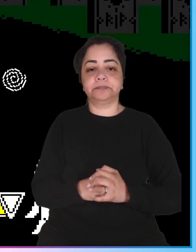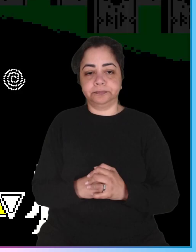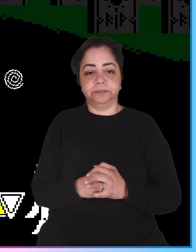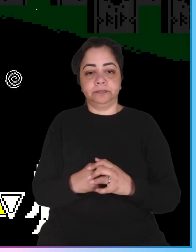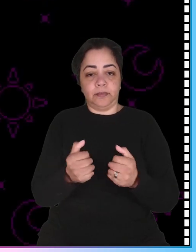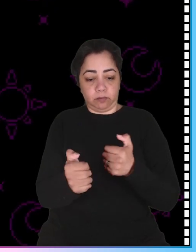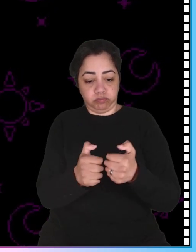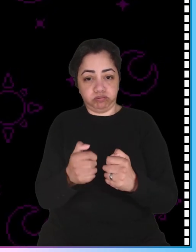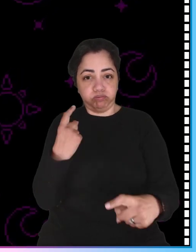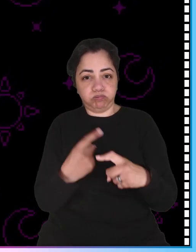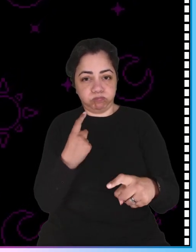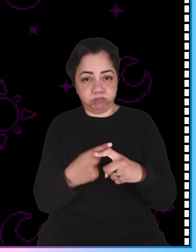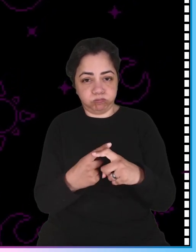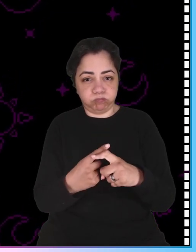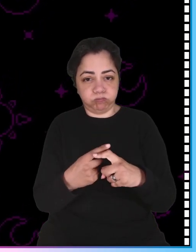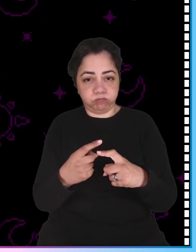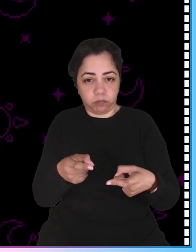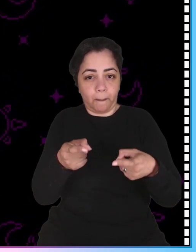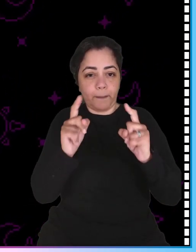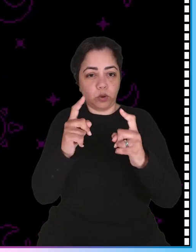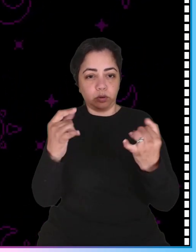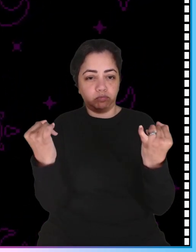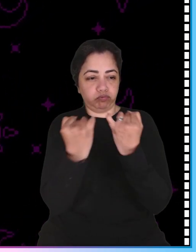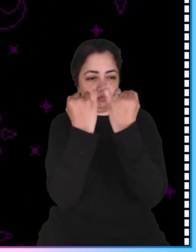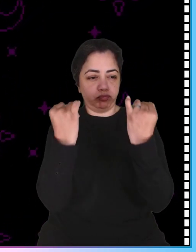In between boss fights you’ll flirt with your girlfriend